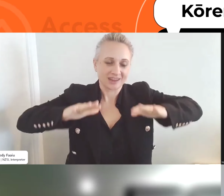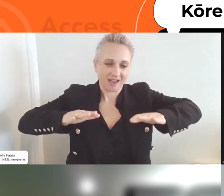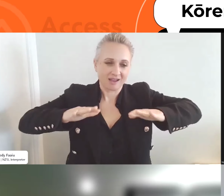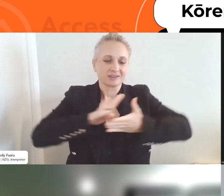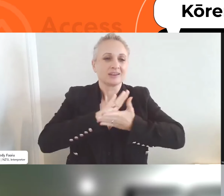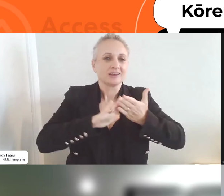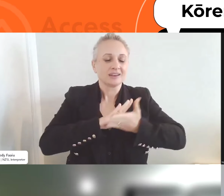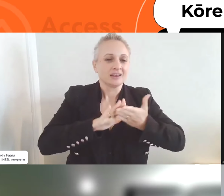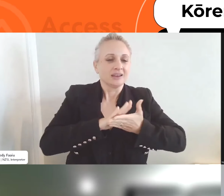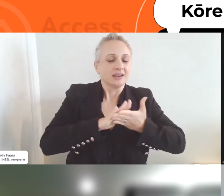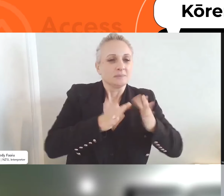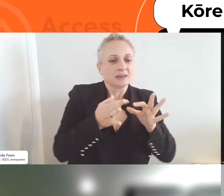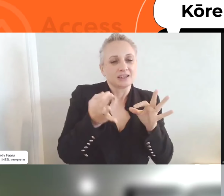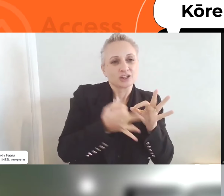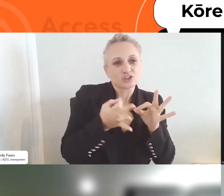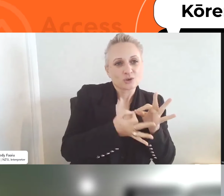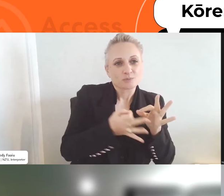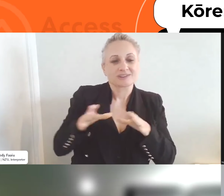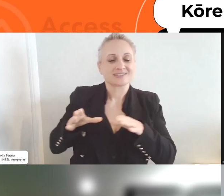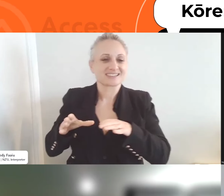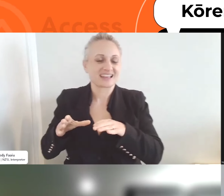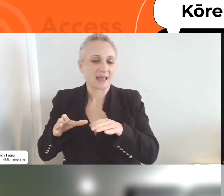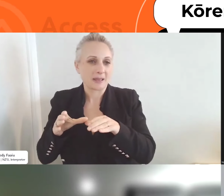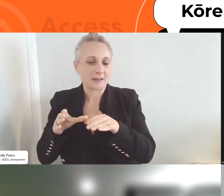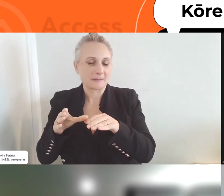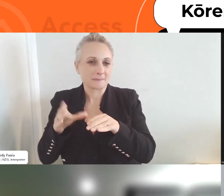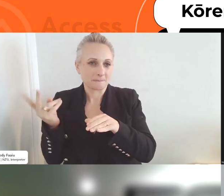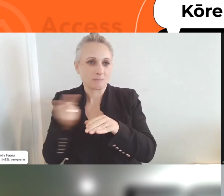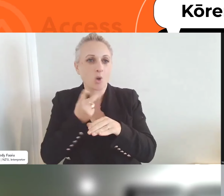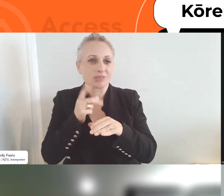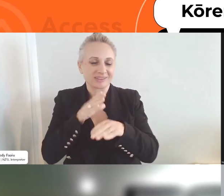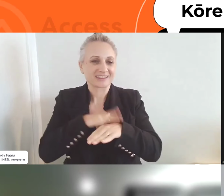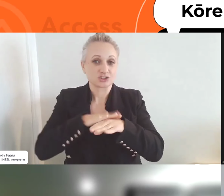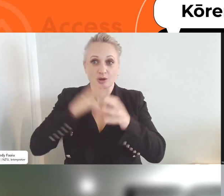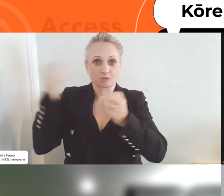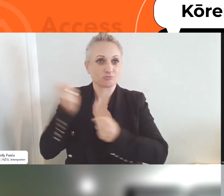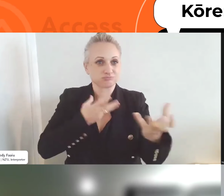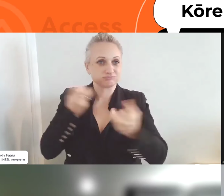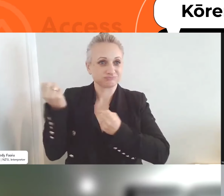Rosie and Melody, have time to interpret. The word is with you,